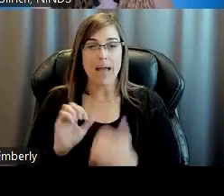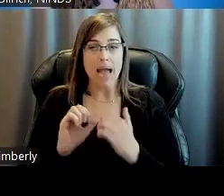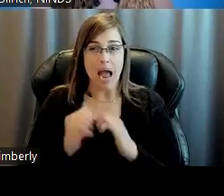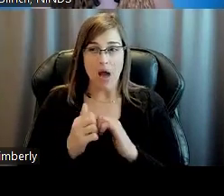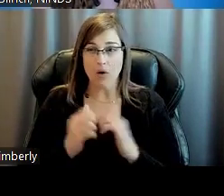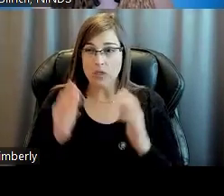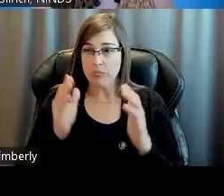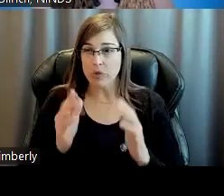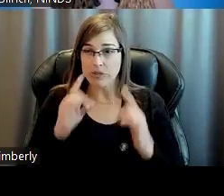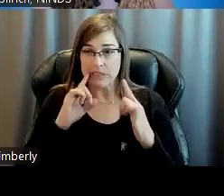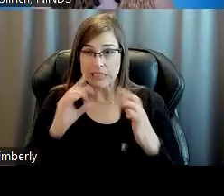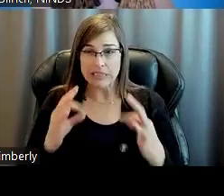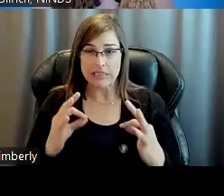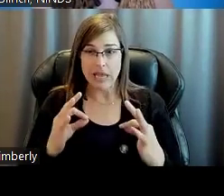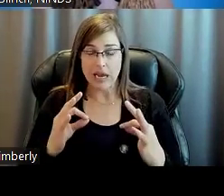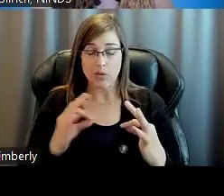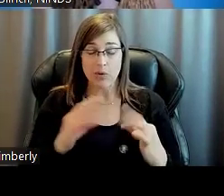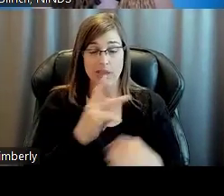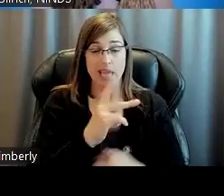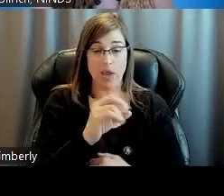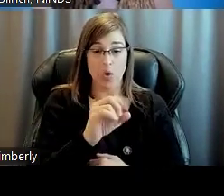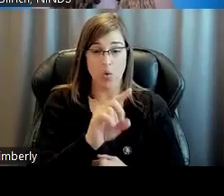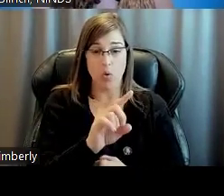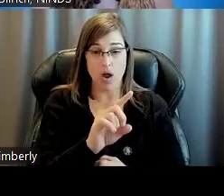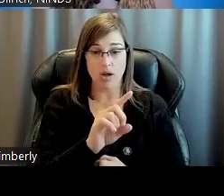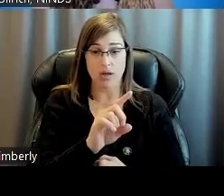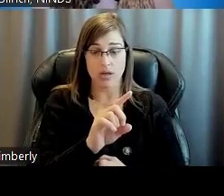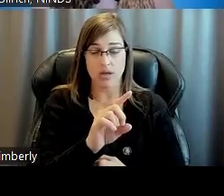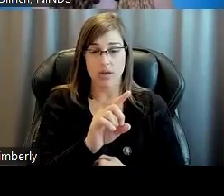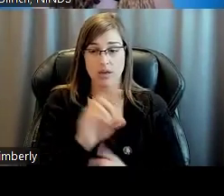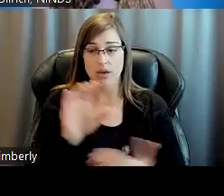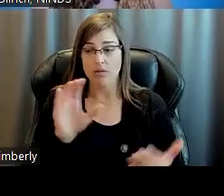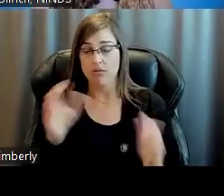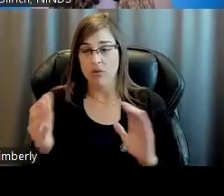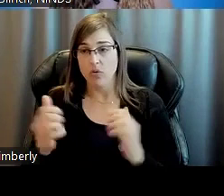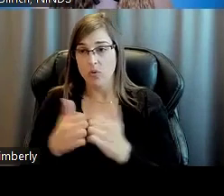I guess a regular K01 award versus a Katz award?